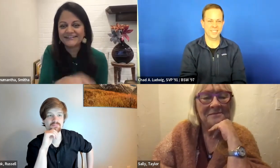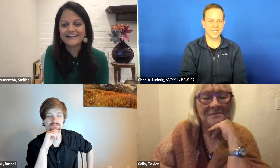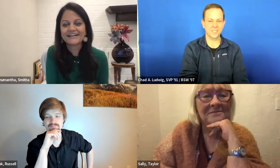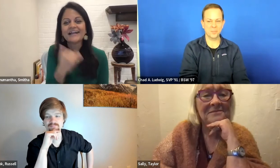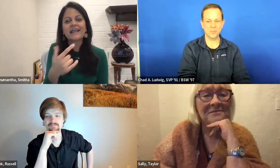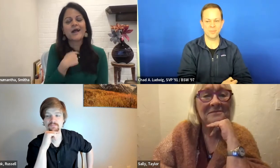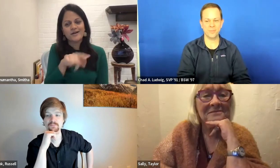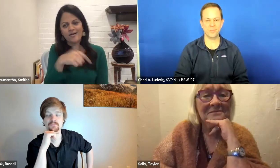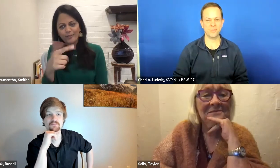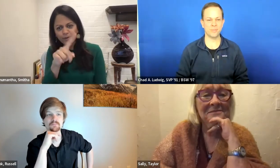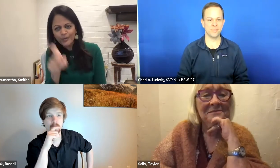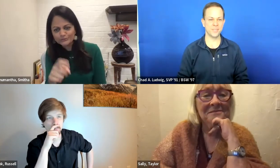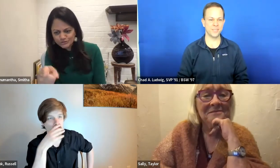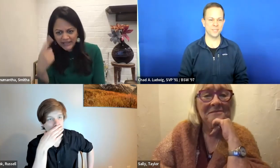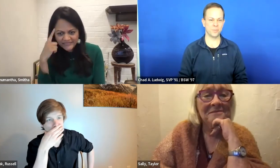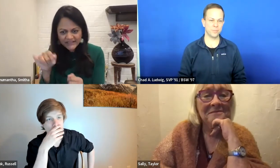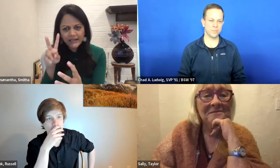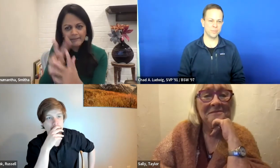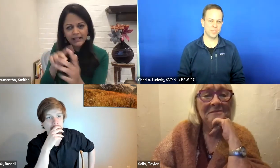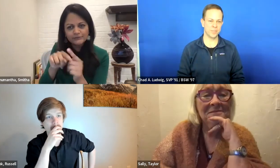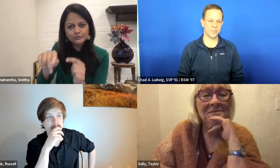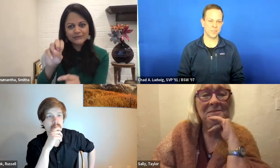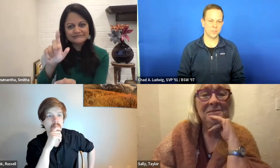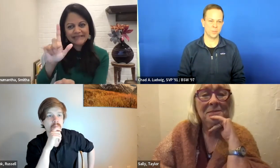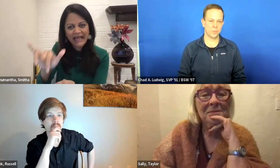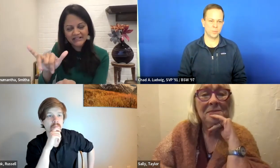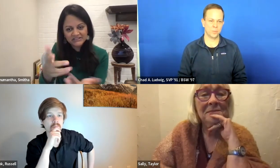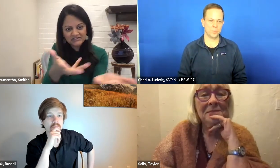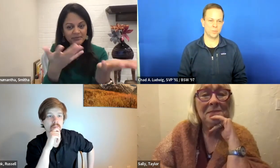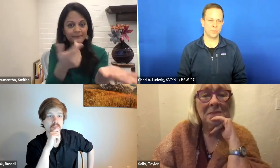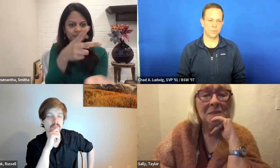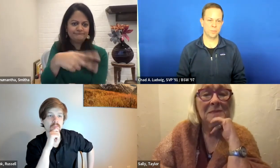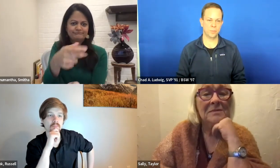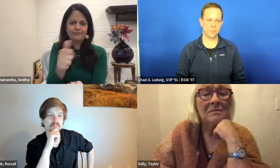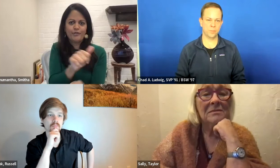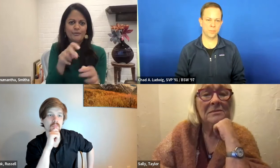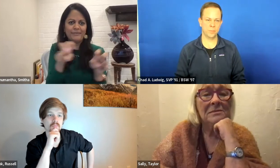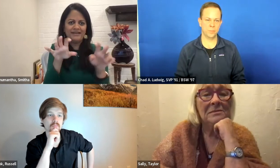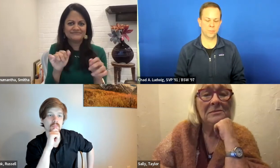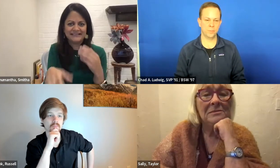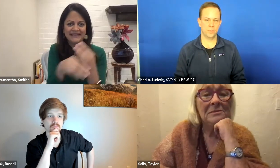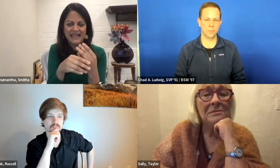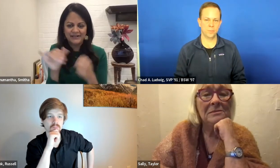It's been fine without them. Thank you for that. I have another question that applies to Sally,